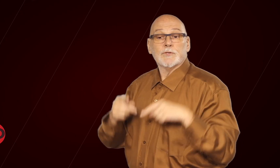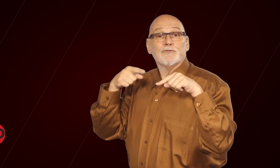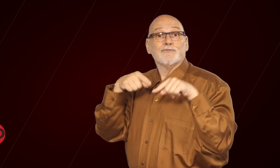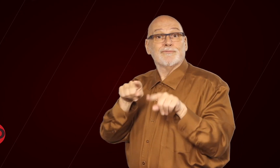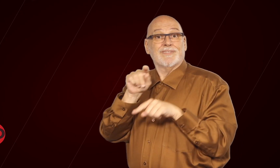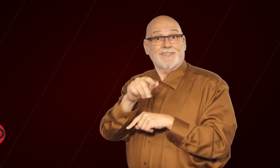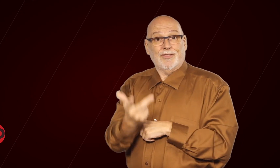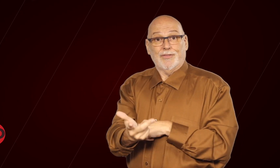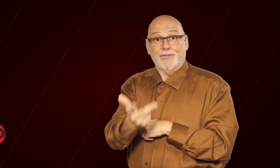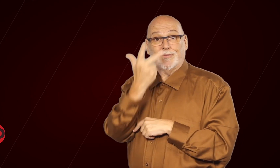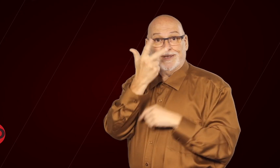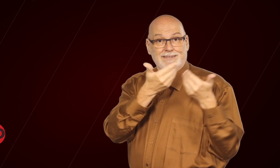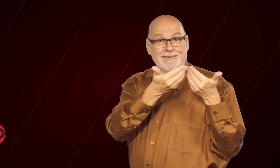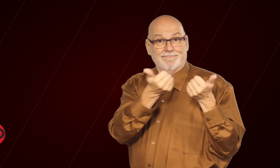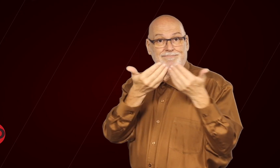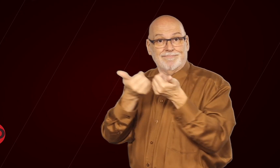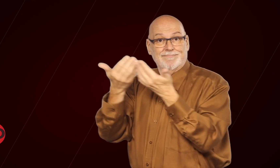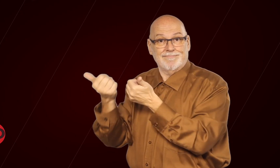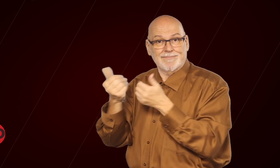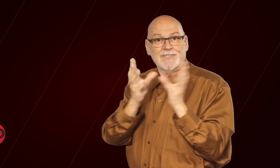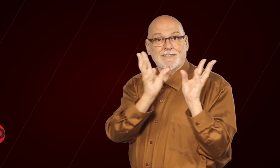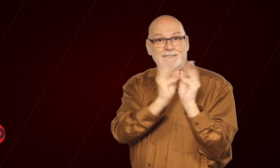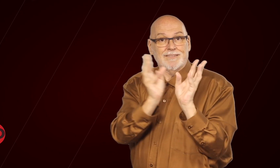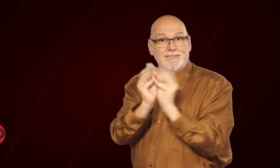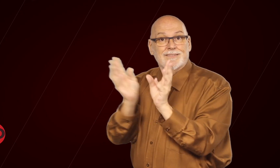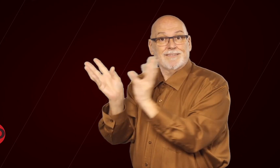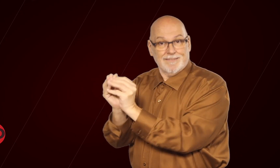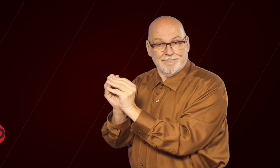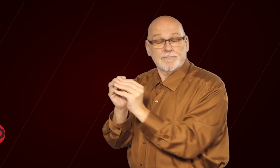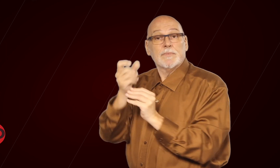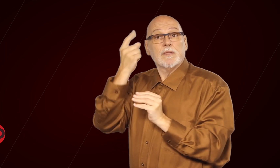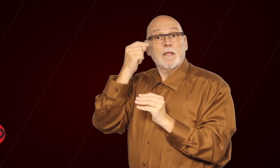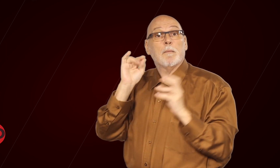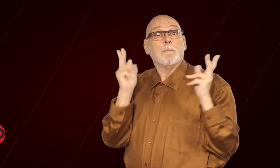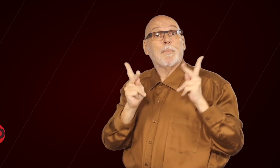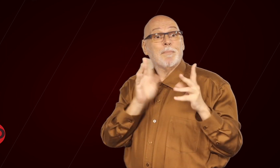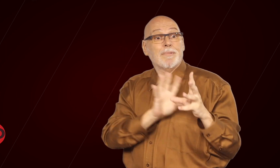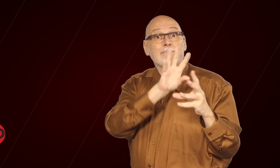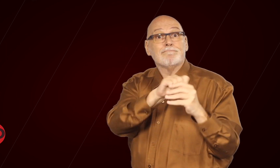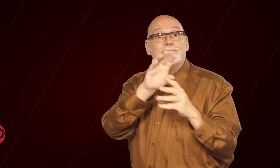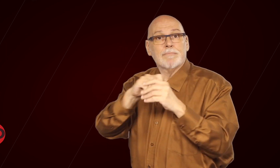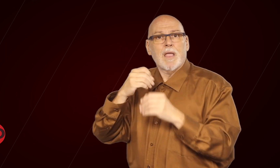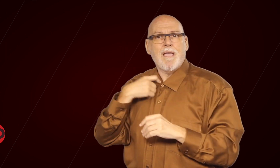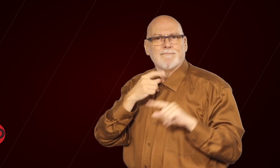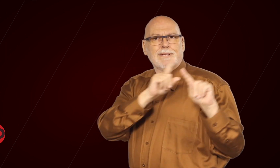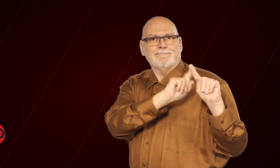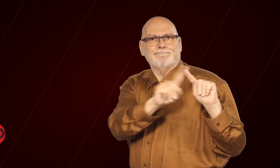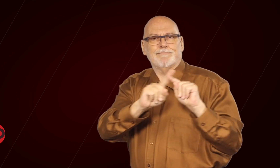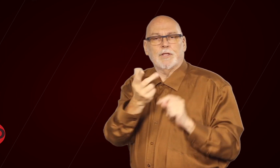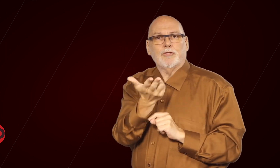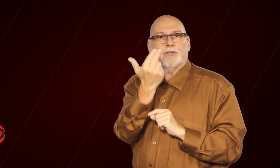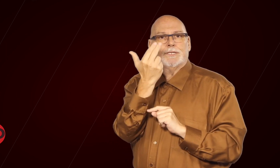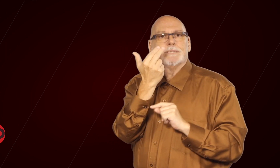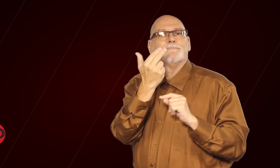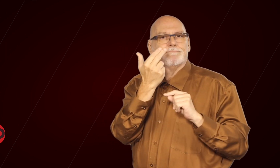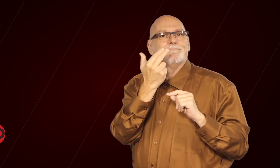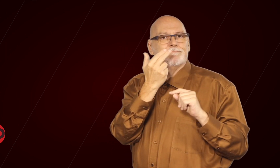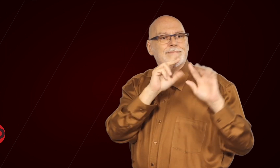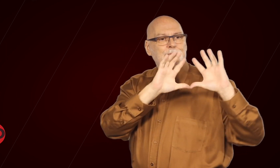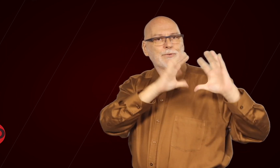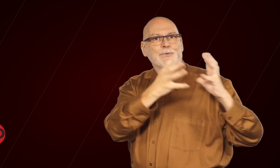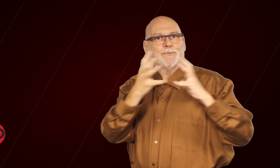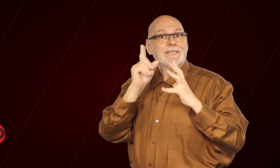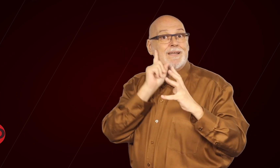[ANSELMO]: During these separate virtual discussions with 13 different